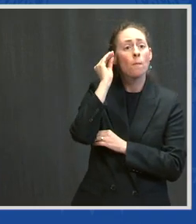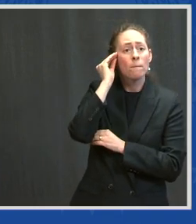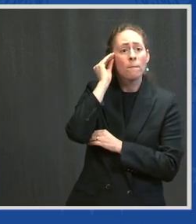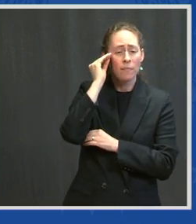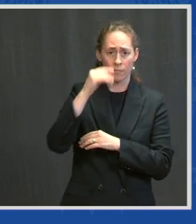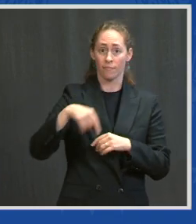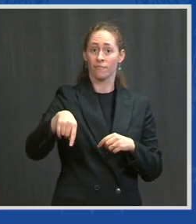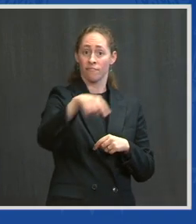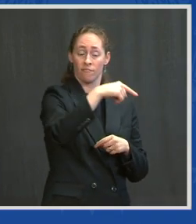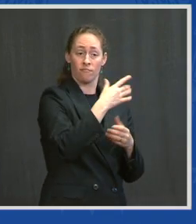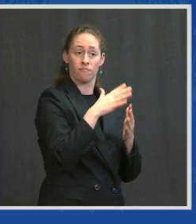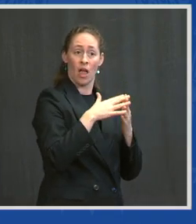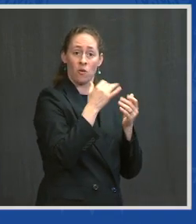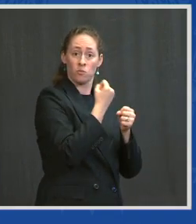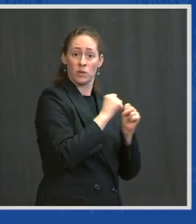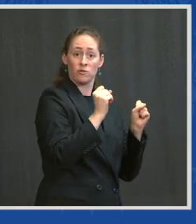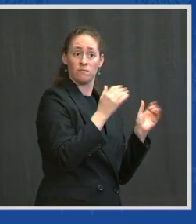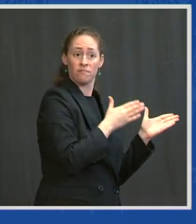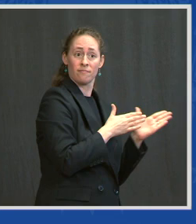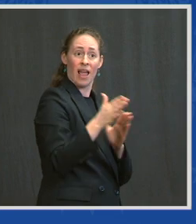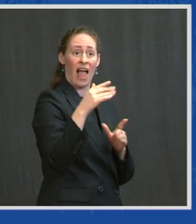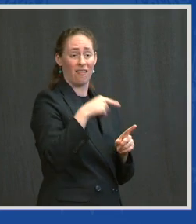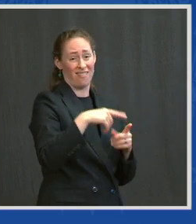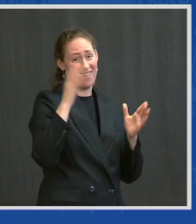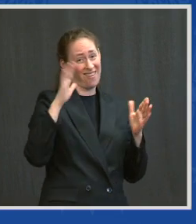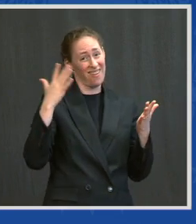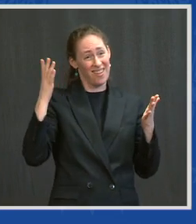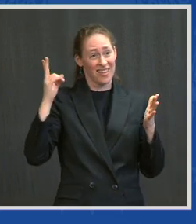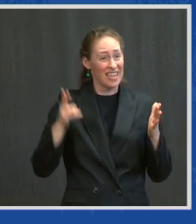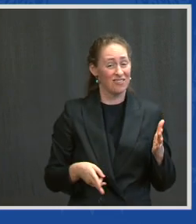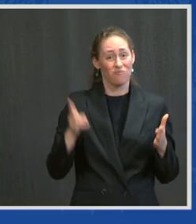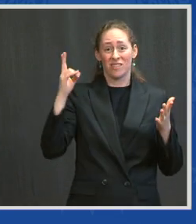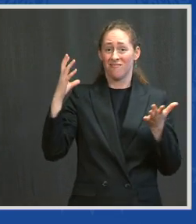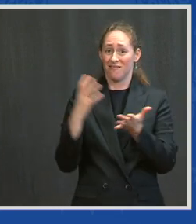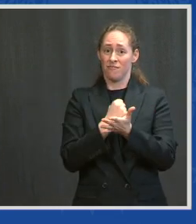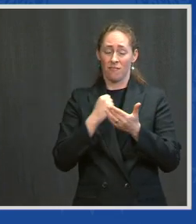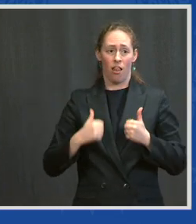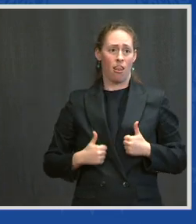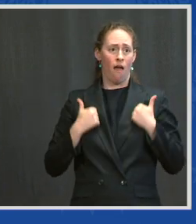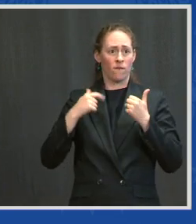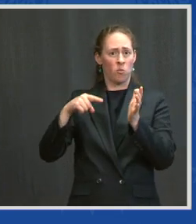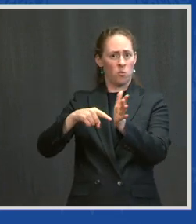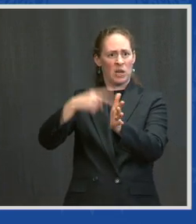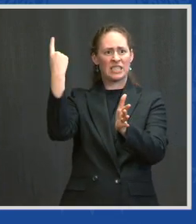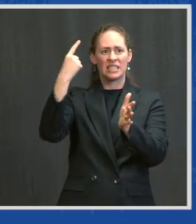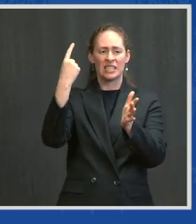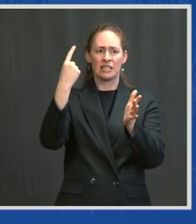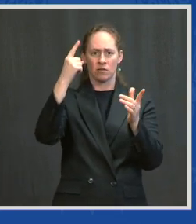to reduce violence in America, is available. I'm proud of it. It means more police officers,